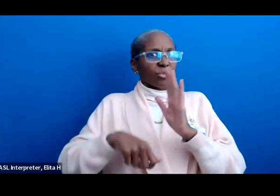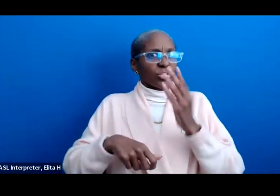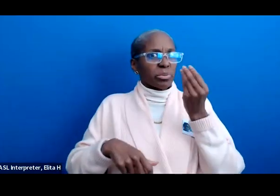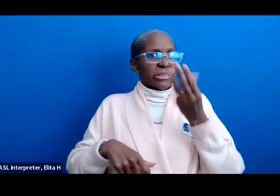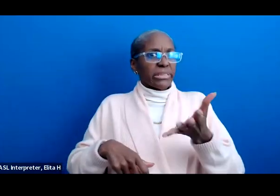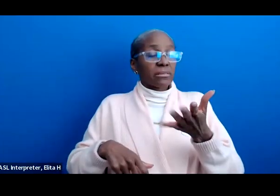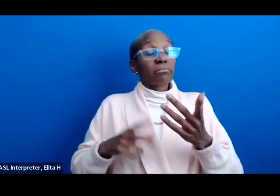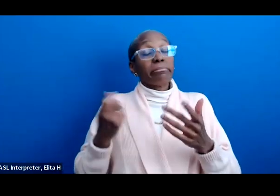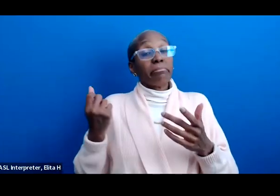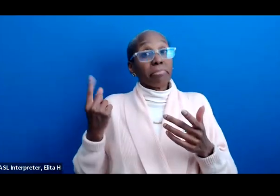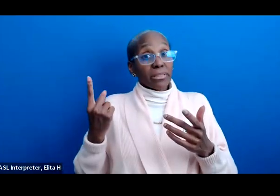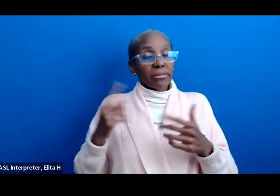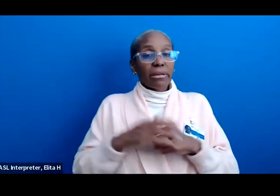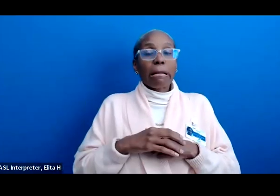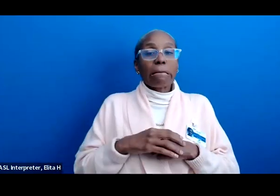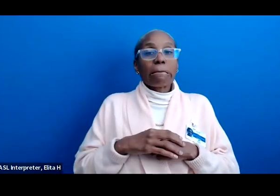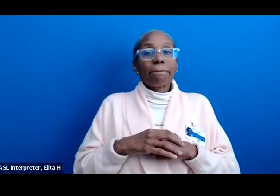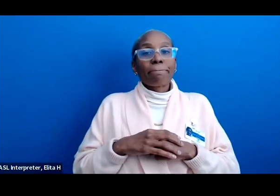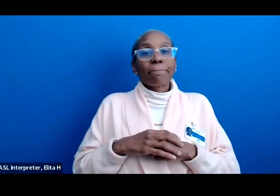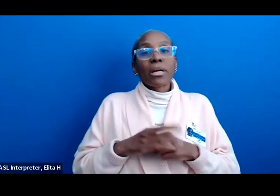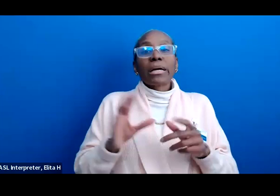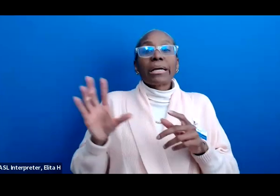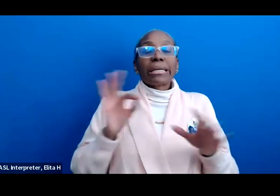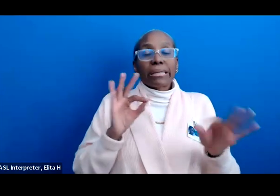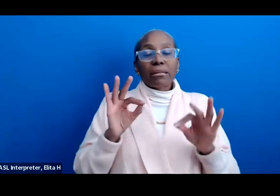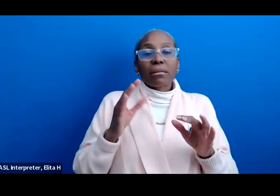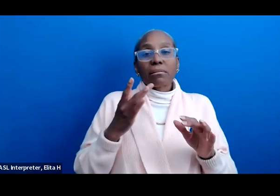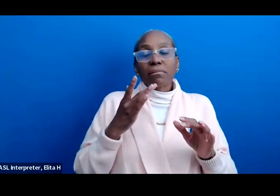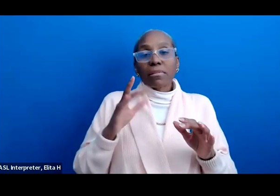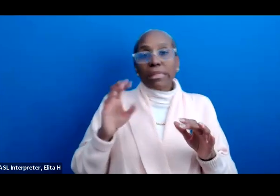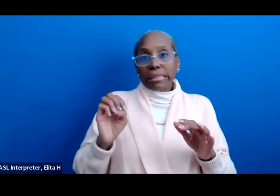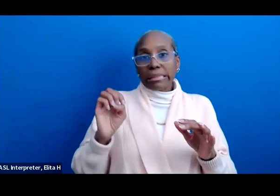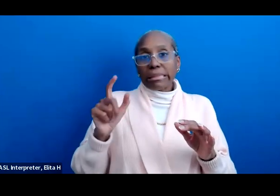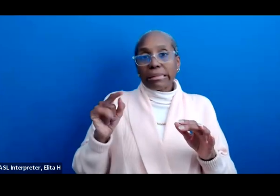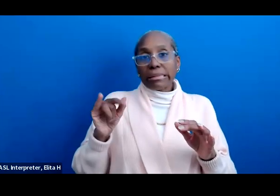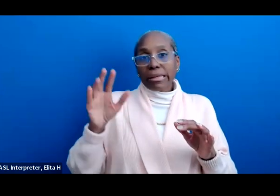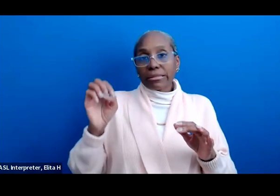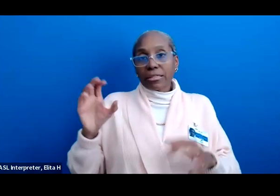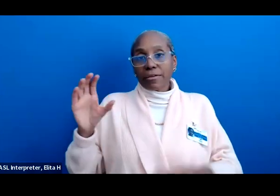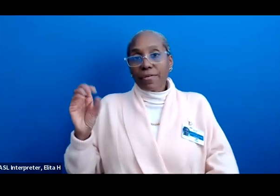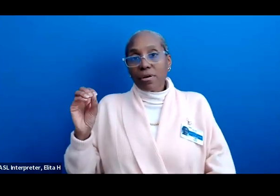But elective colostomies usually can be reversed, and with the advent of